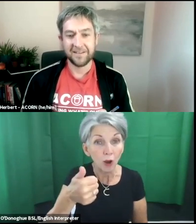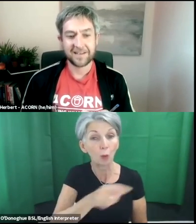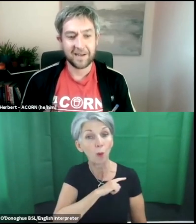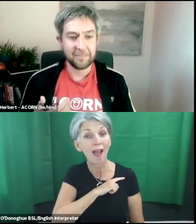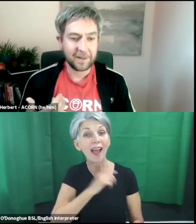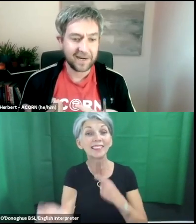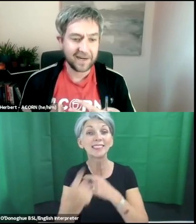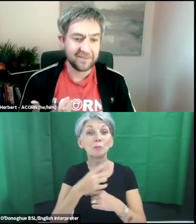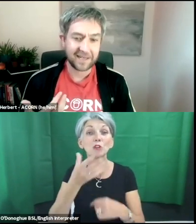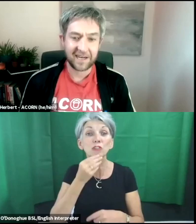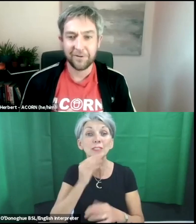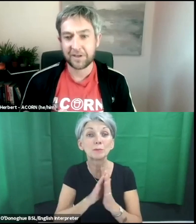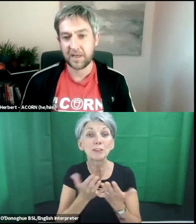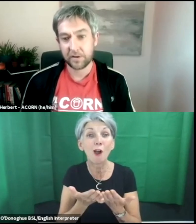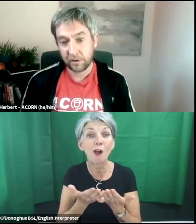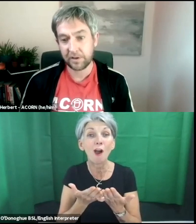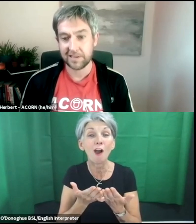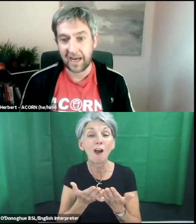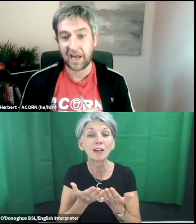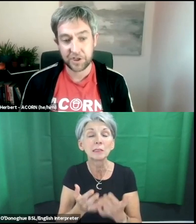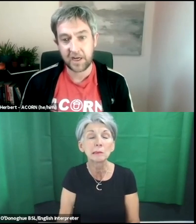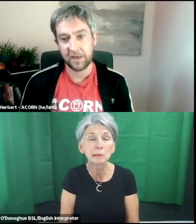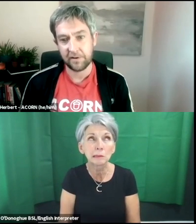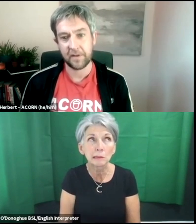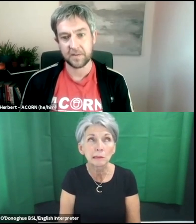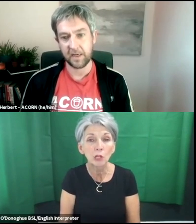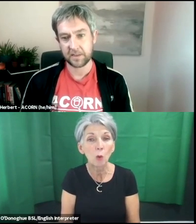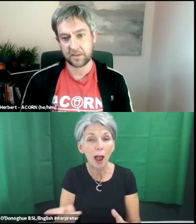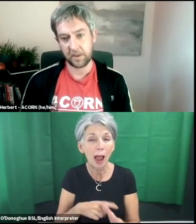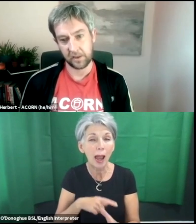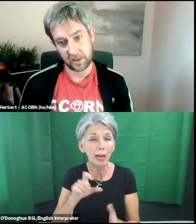And it's part of our work as ACORN is agitating around that space and